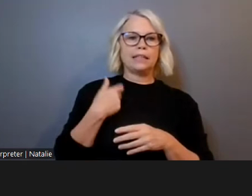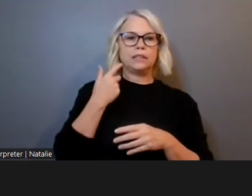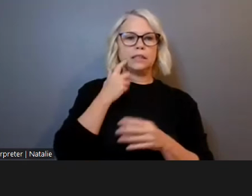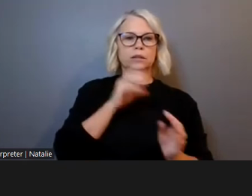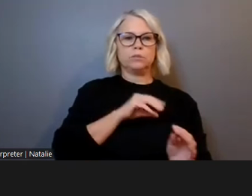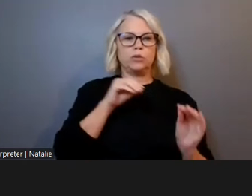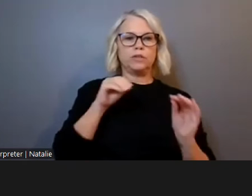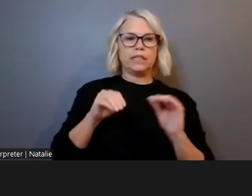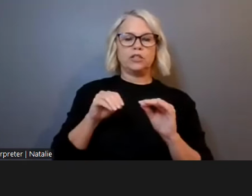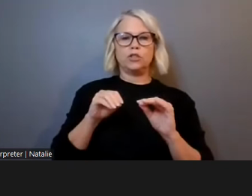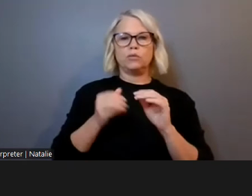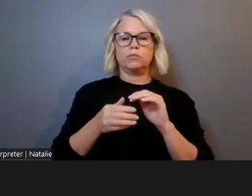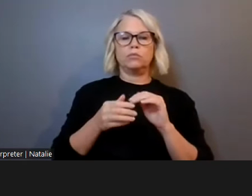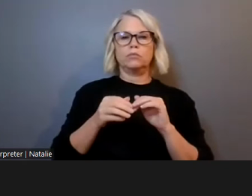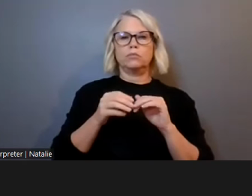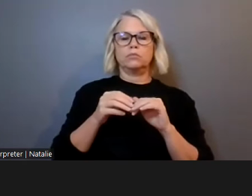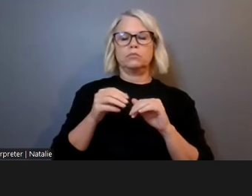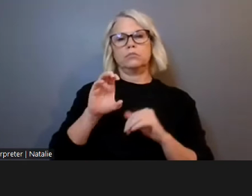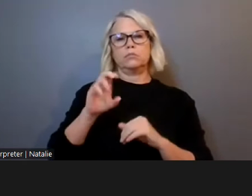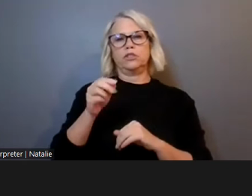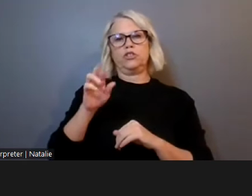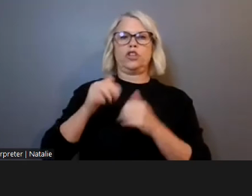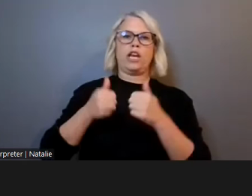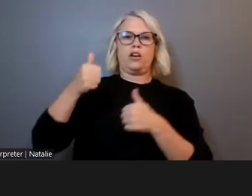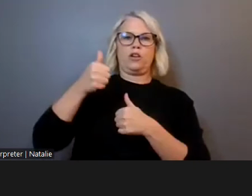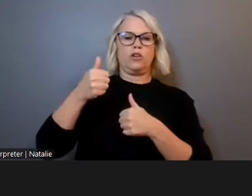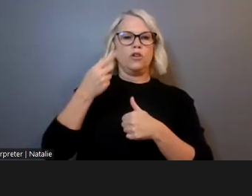but access and community inclusion.